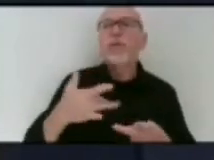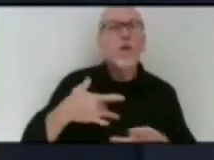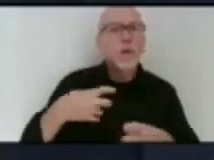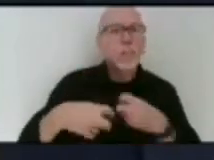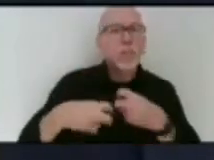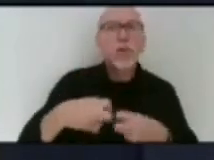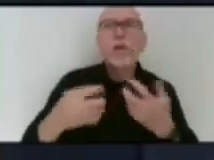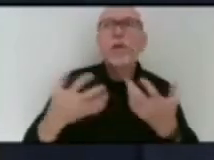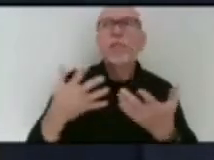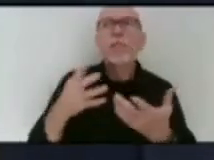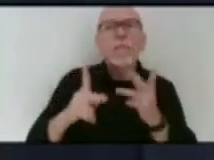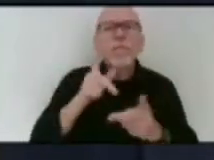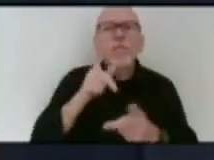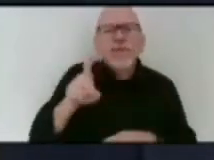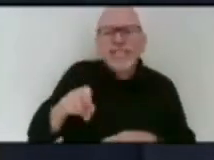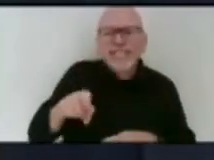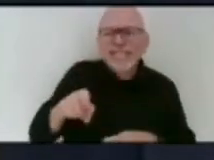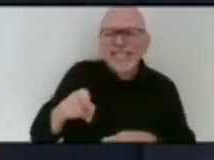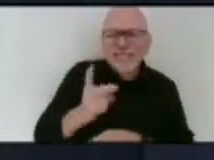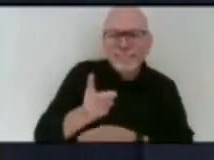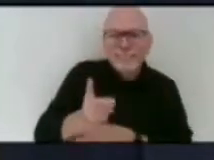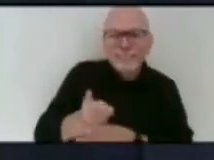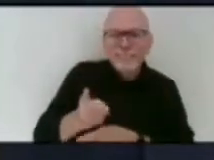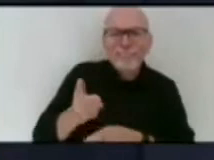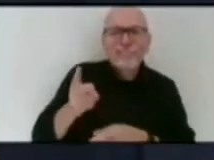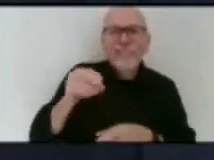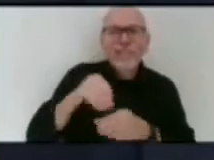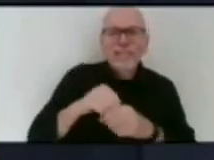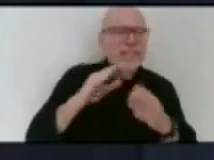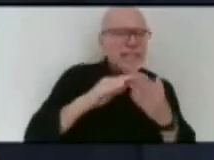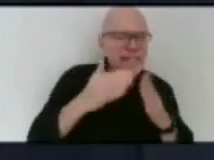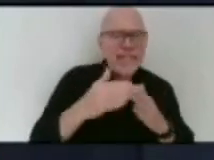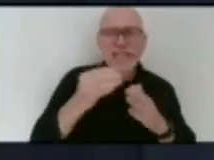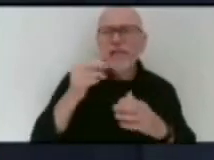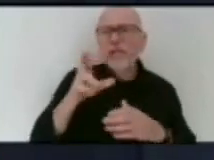care in our urban rural suburban hospitals all across the state. of